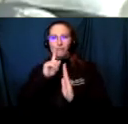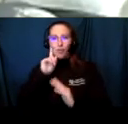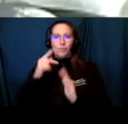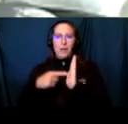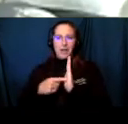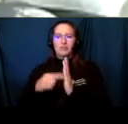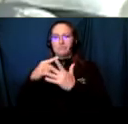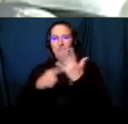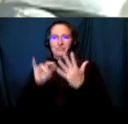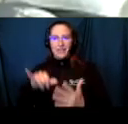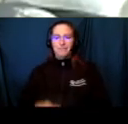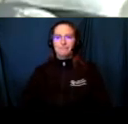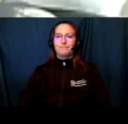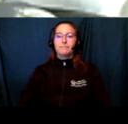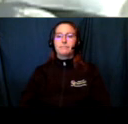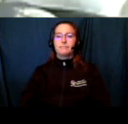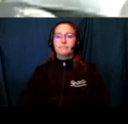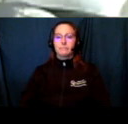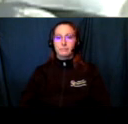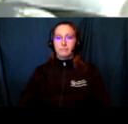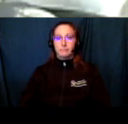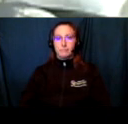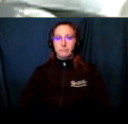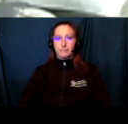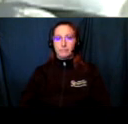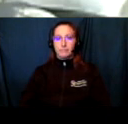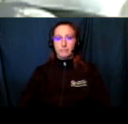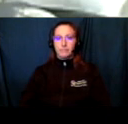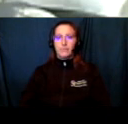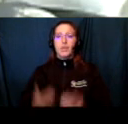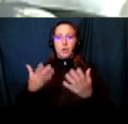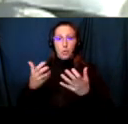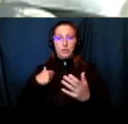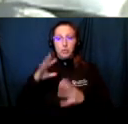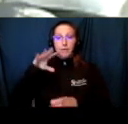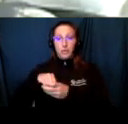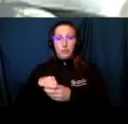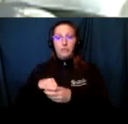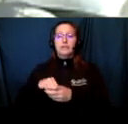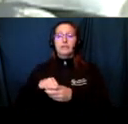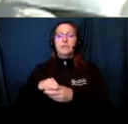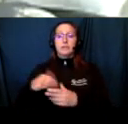We would love to include young adults who are dual sensory impaired.